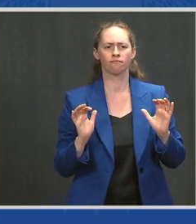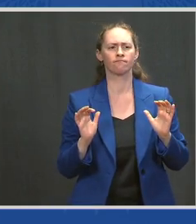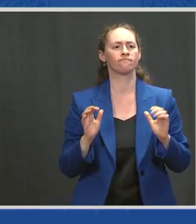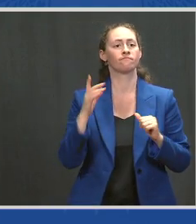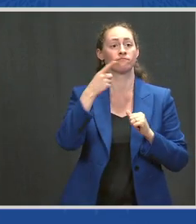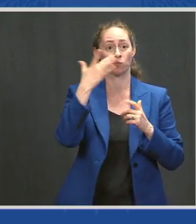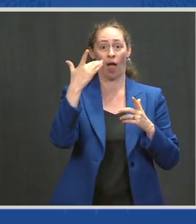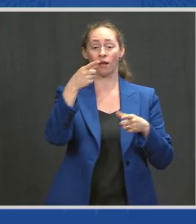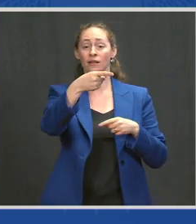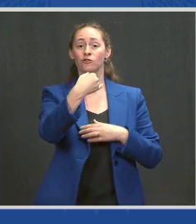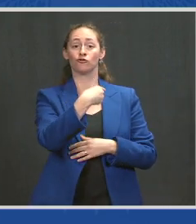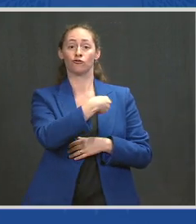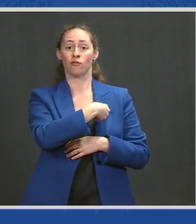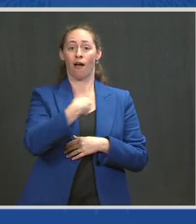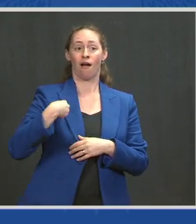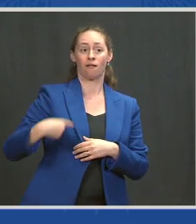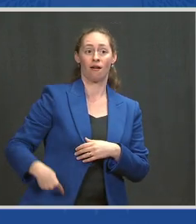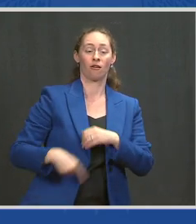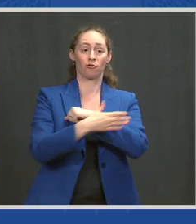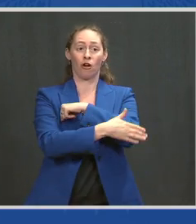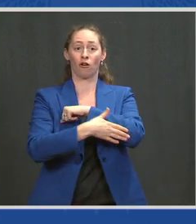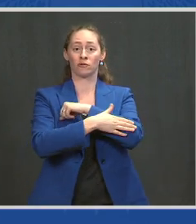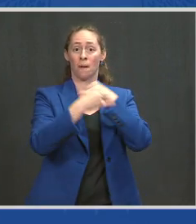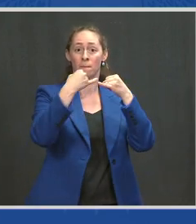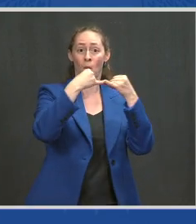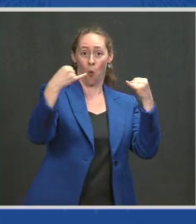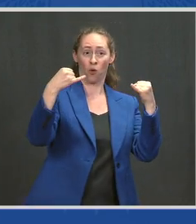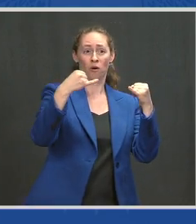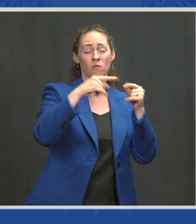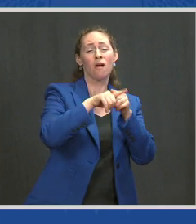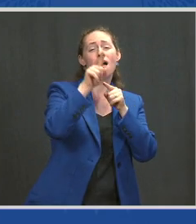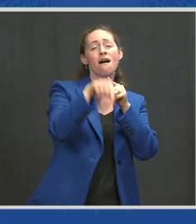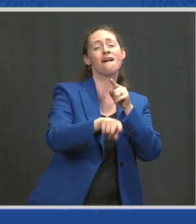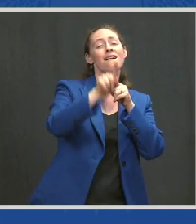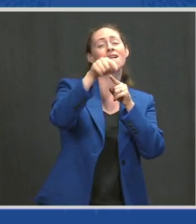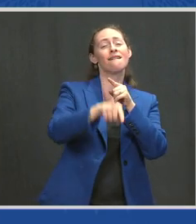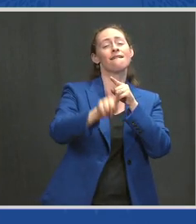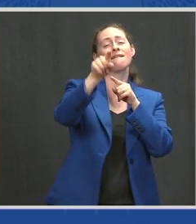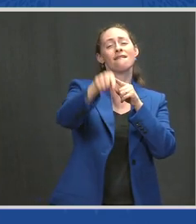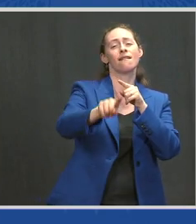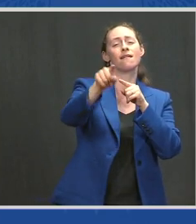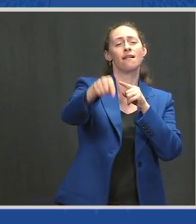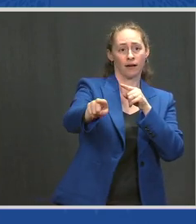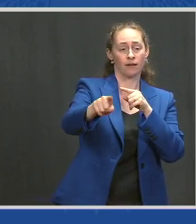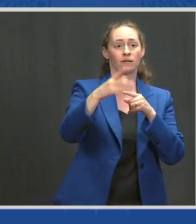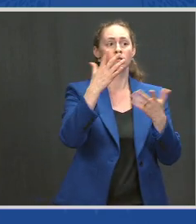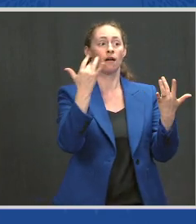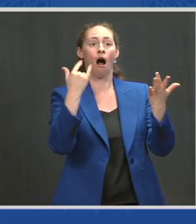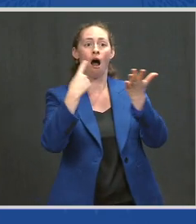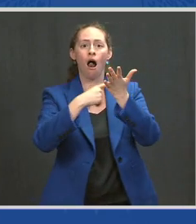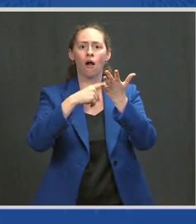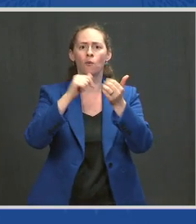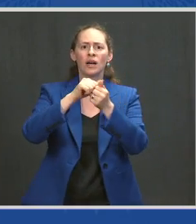China is moving ahead, hellbent on election, as they say, seeking to be the most powerful economy in the world